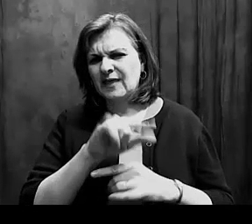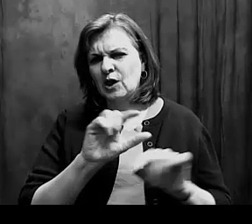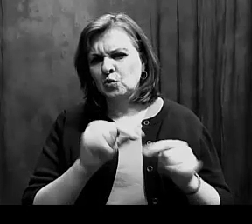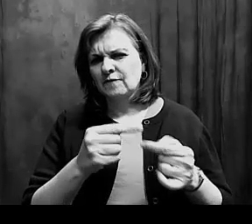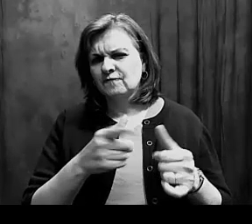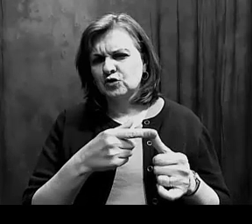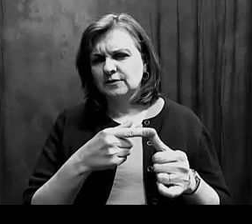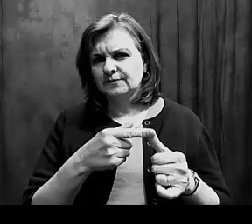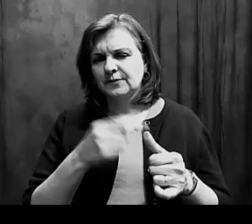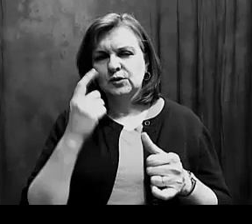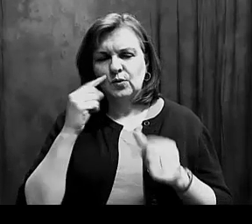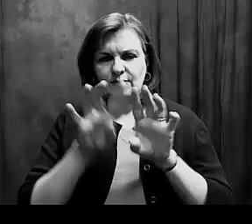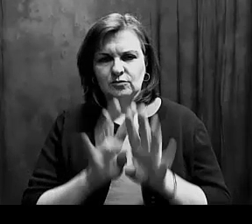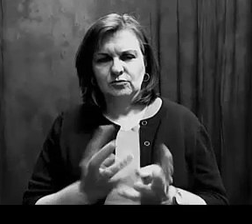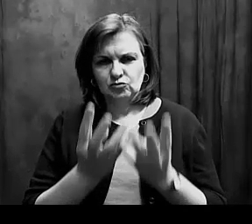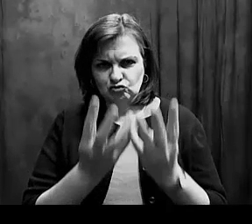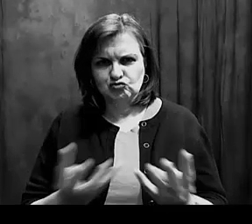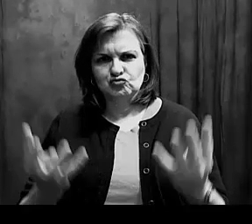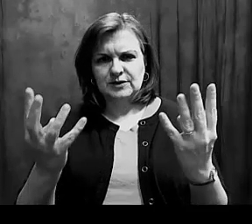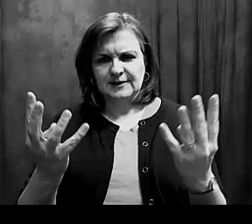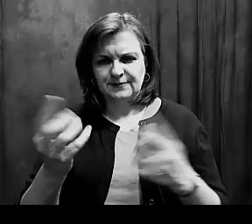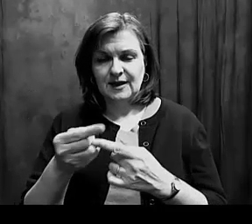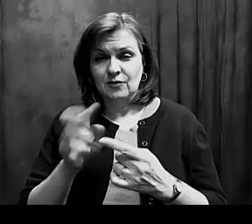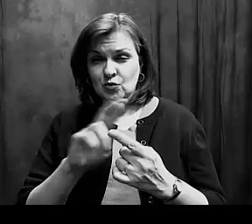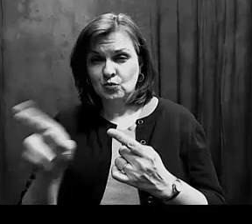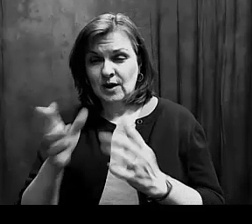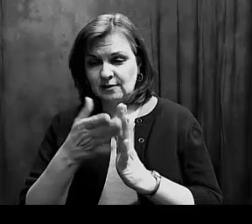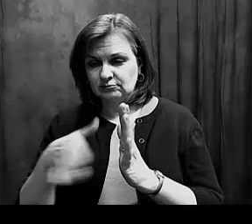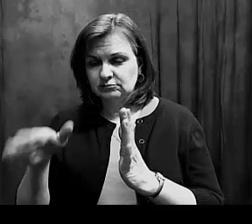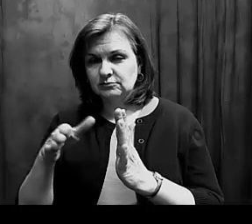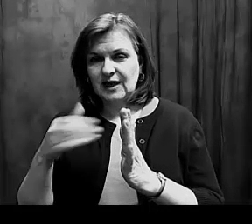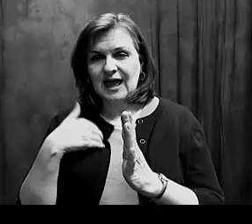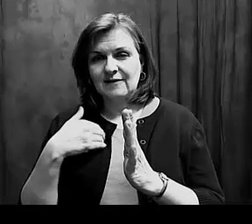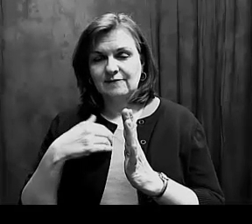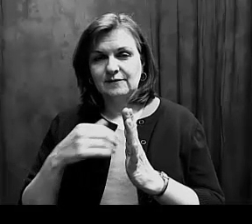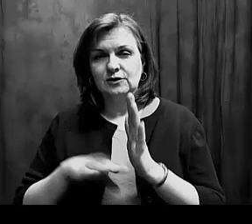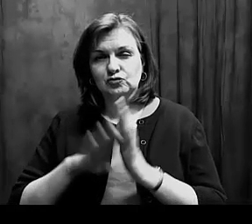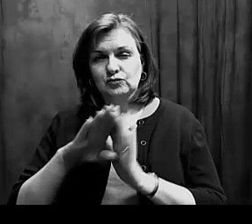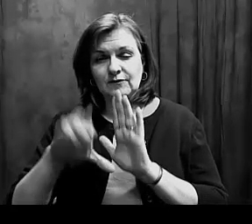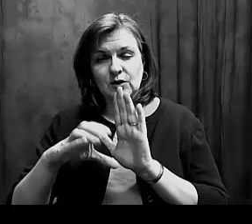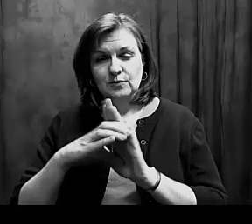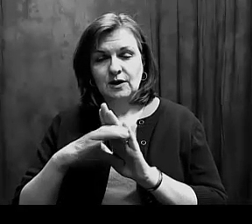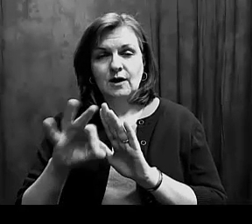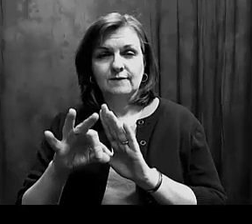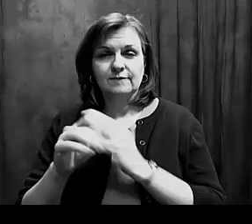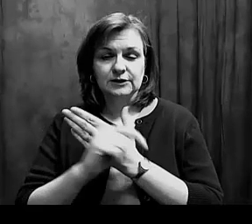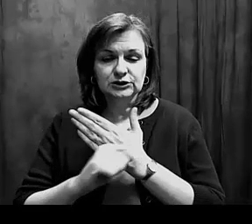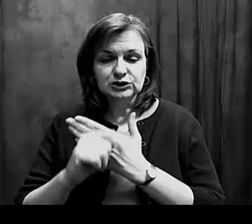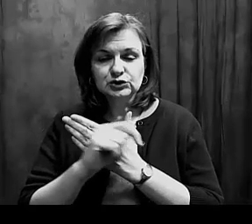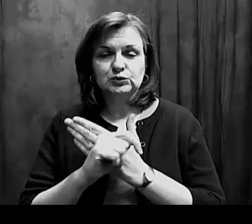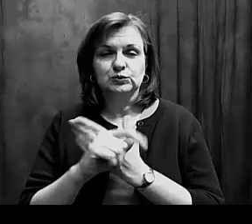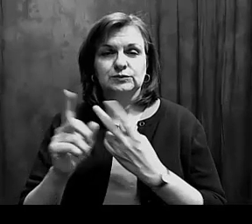as you see on the right side of our tree we have tissues and symmetry meaning that